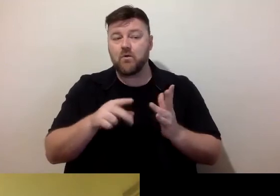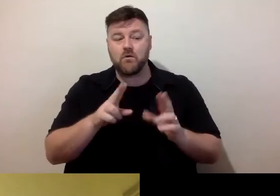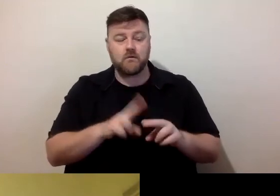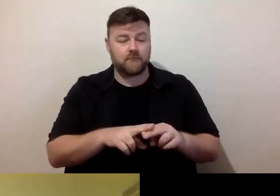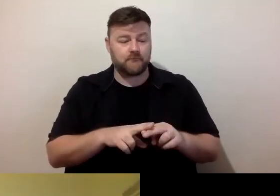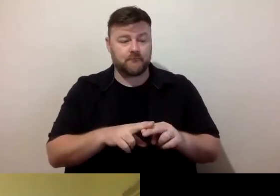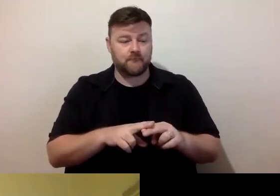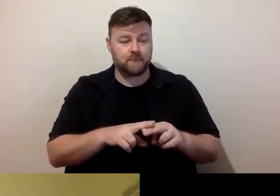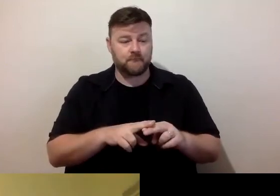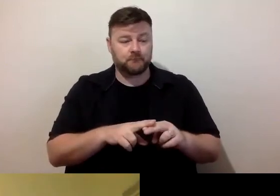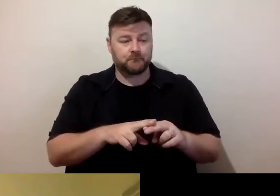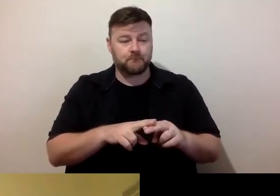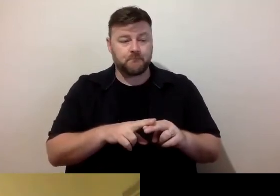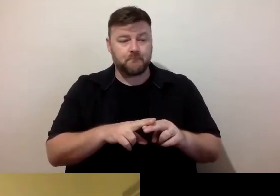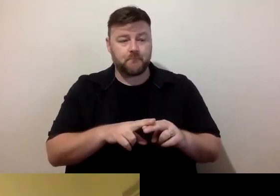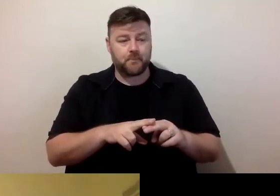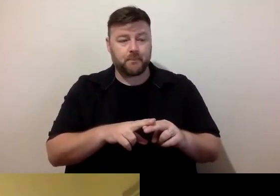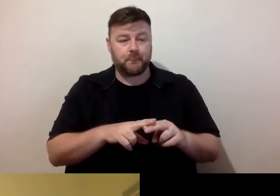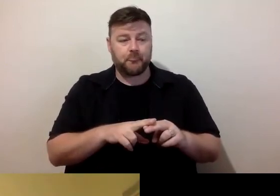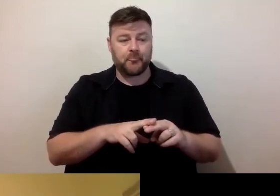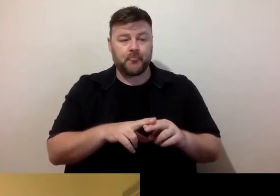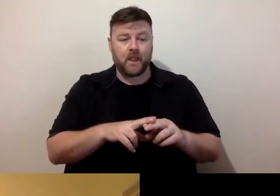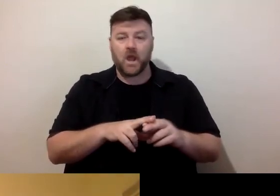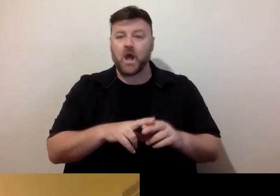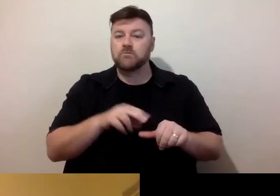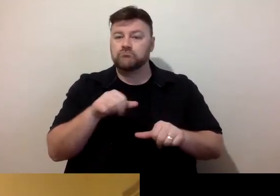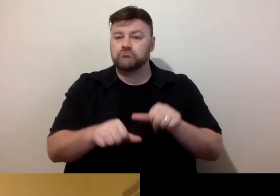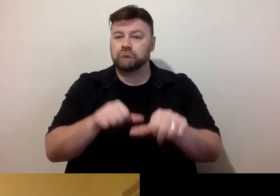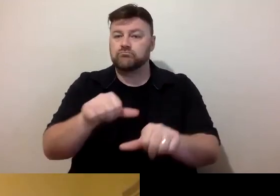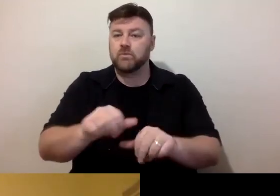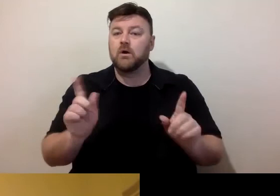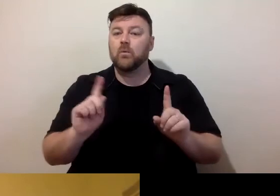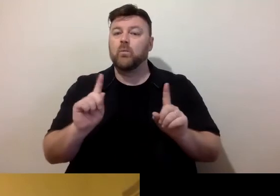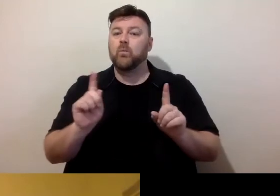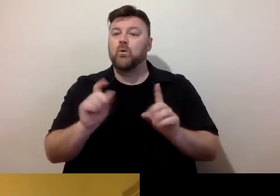steps to take so that people who don't know the same dance can come